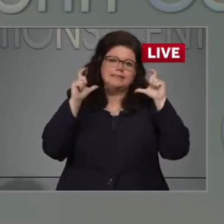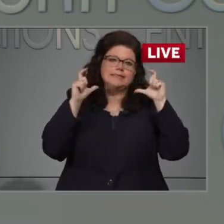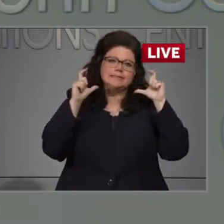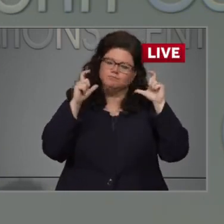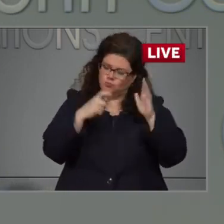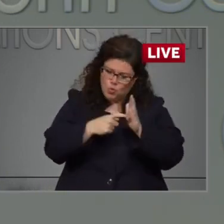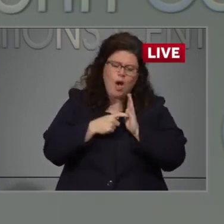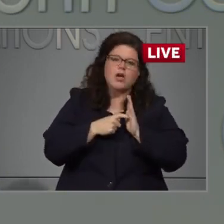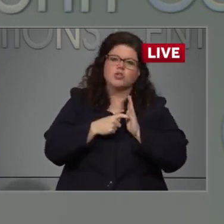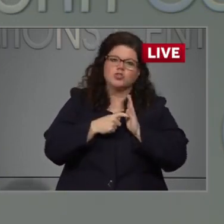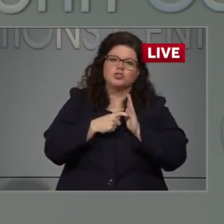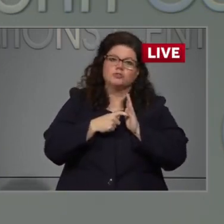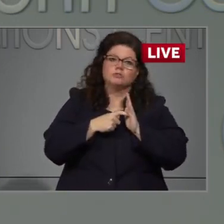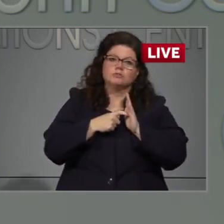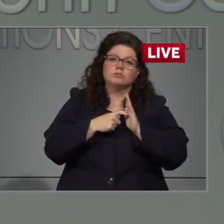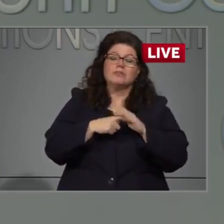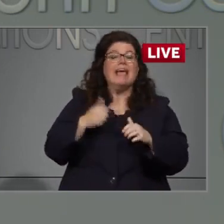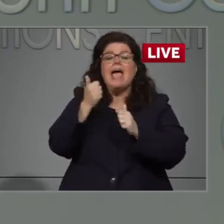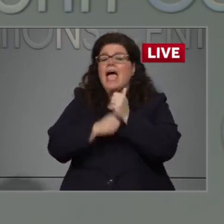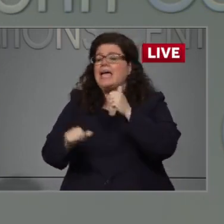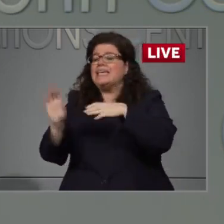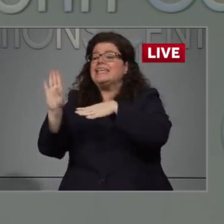OR RESIDENTS IS NOT POSSIBLE.